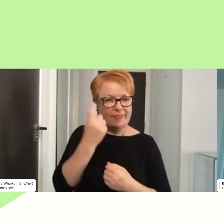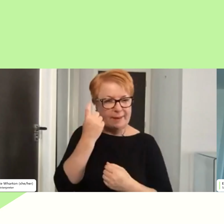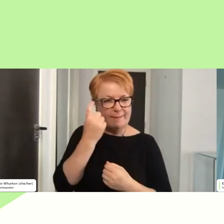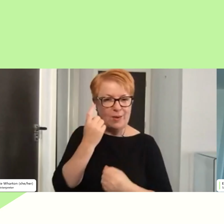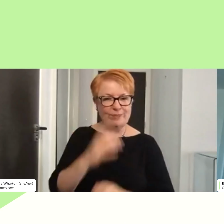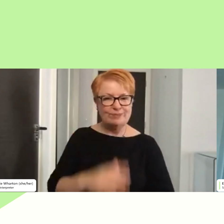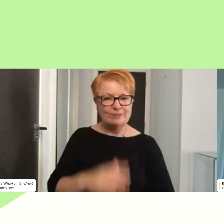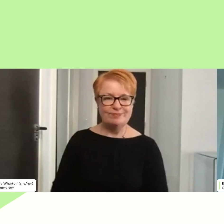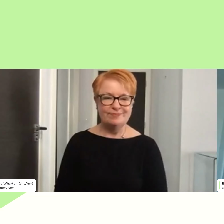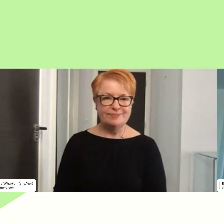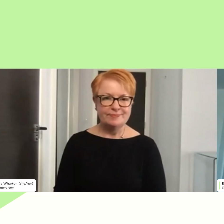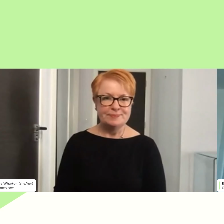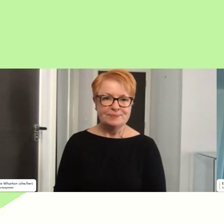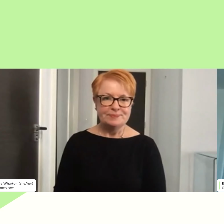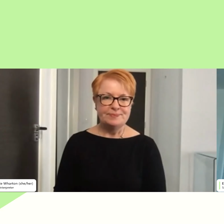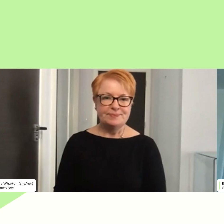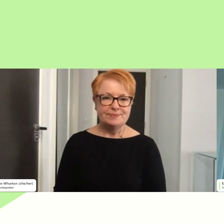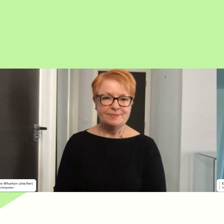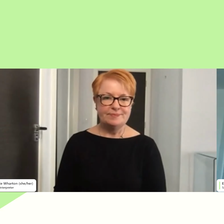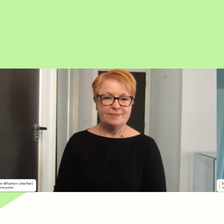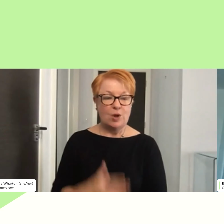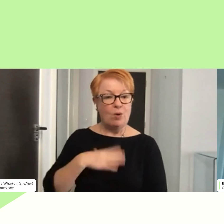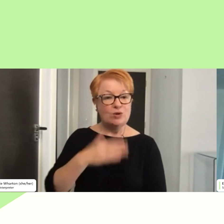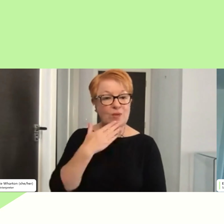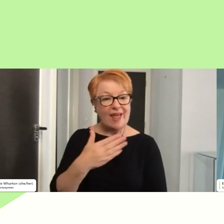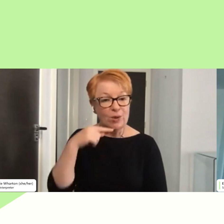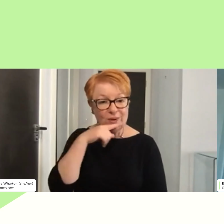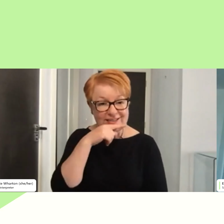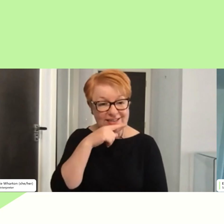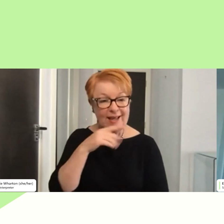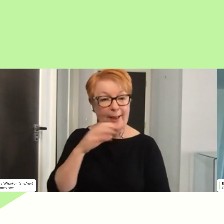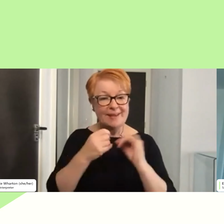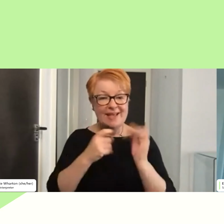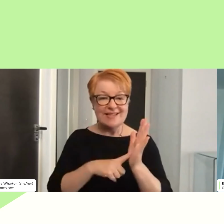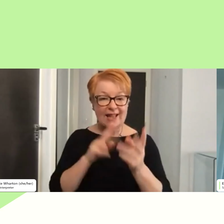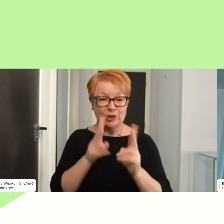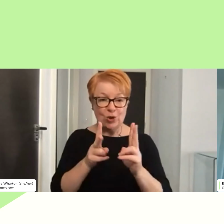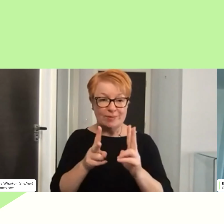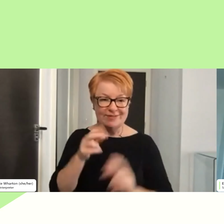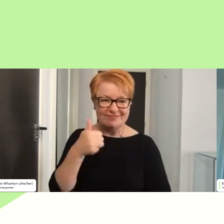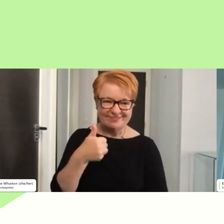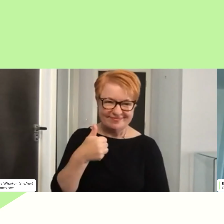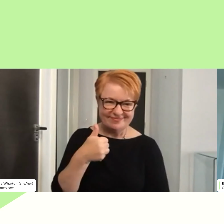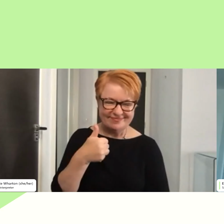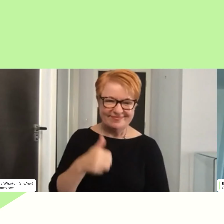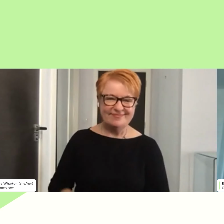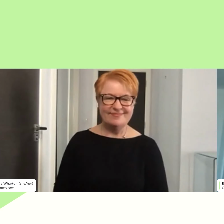I also wanted to thank Lizzie Wharton our BSL interpreter for this event.